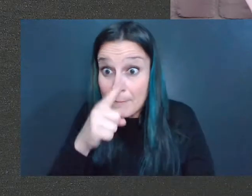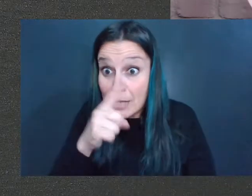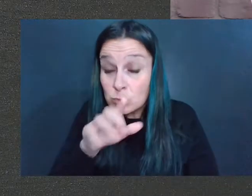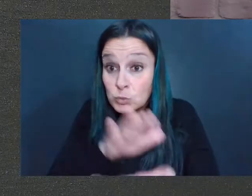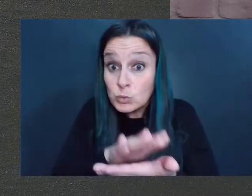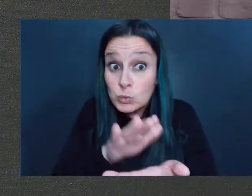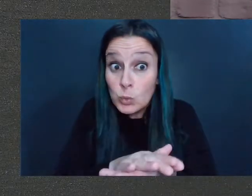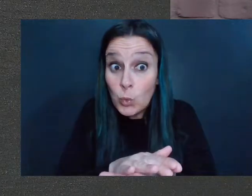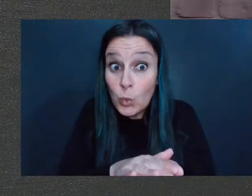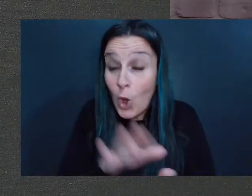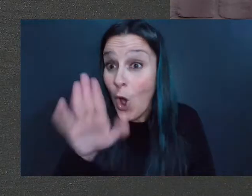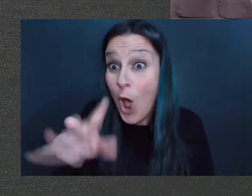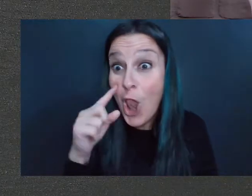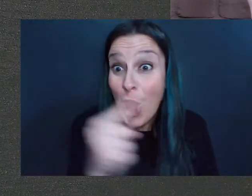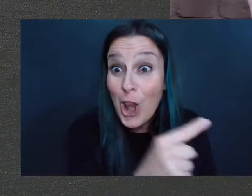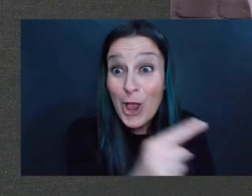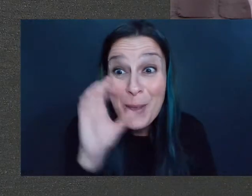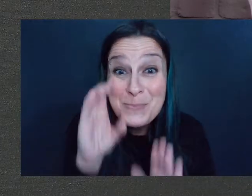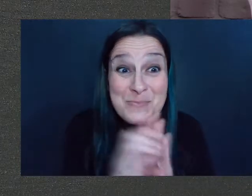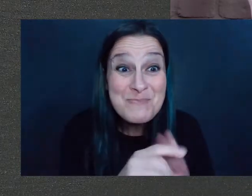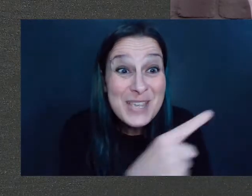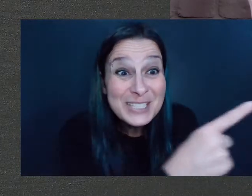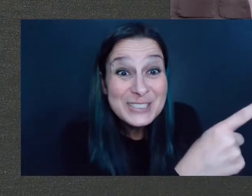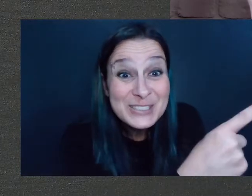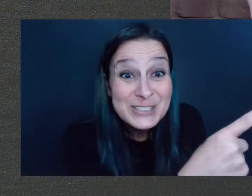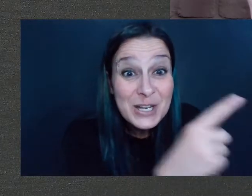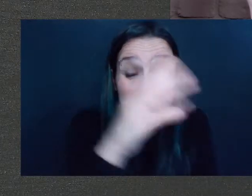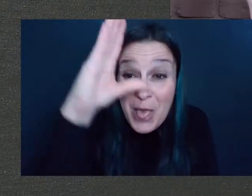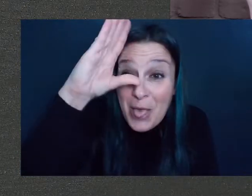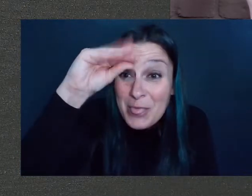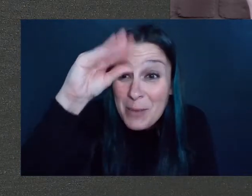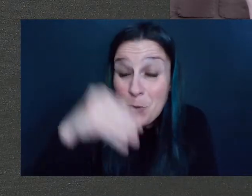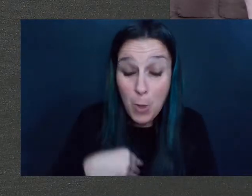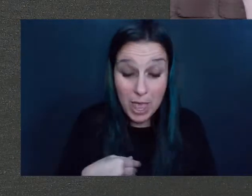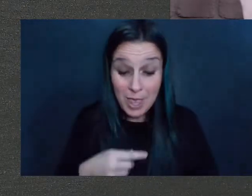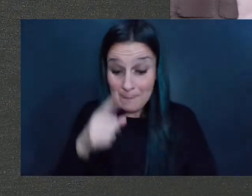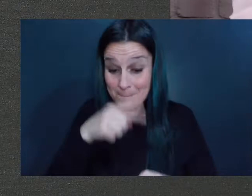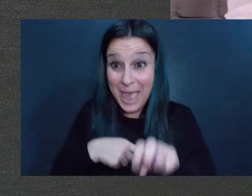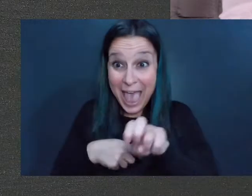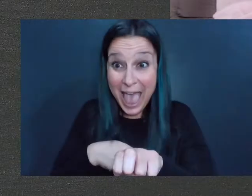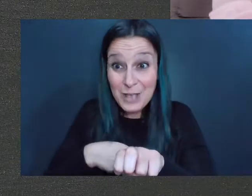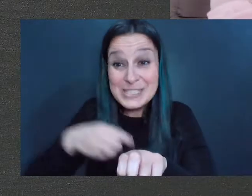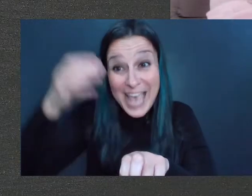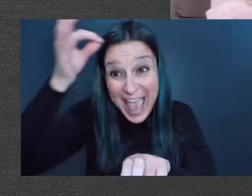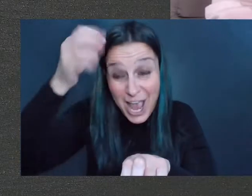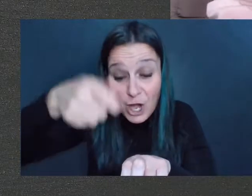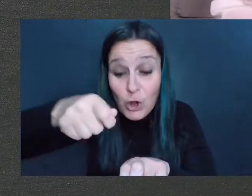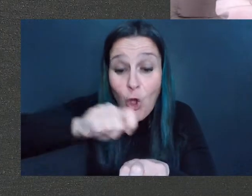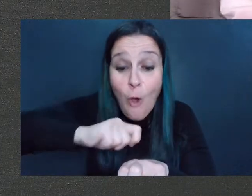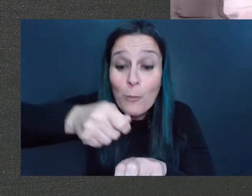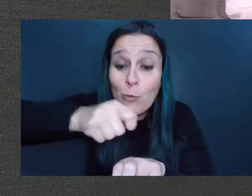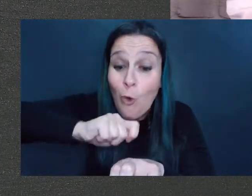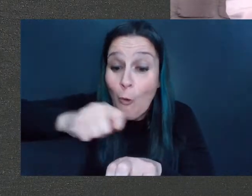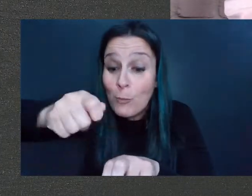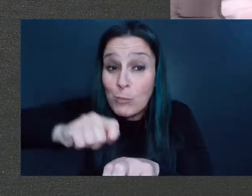Oh, look in the picture the boy is combing mouse's hair. Mouse, would you like us to comb your hair?